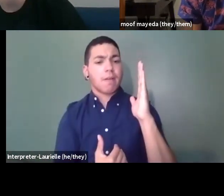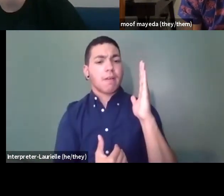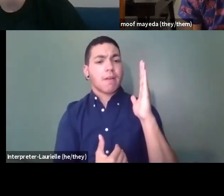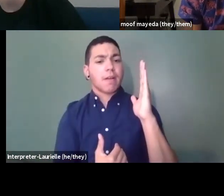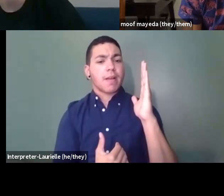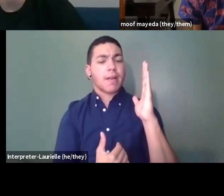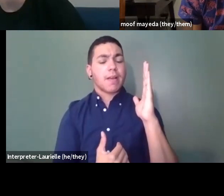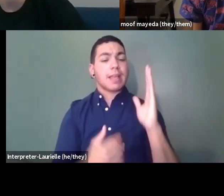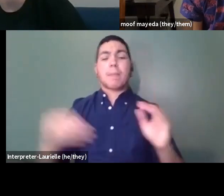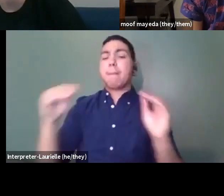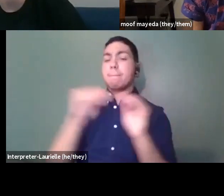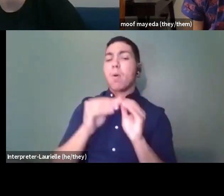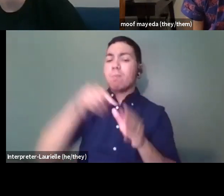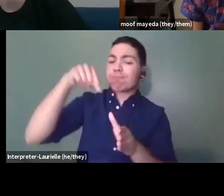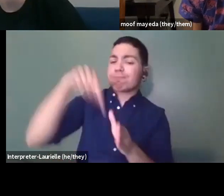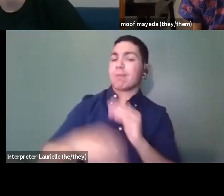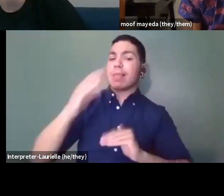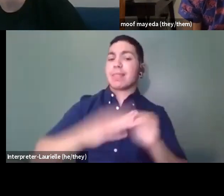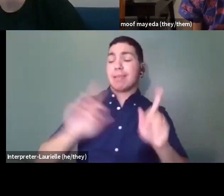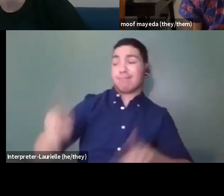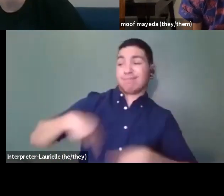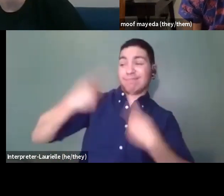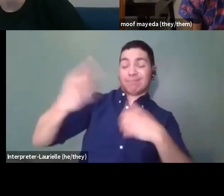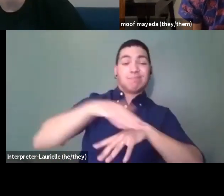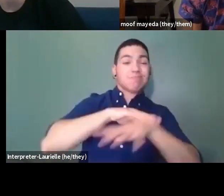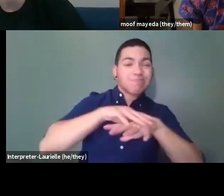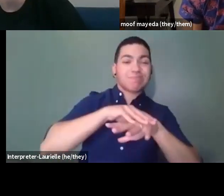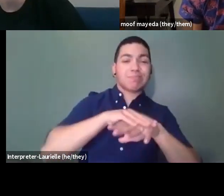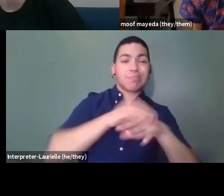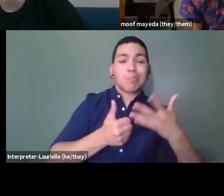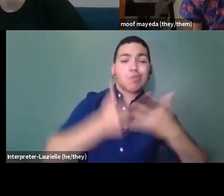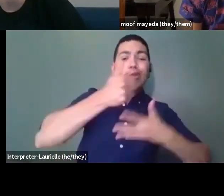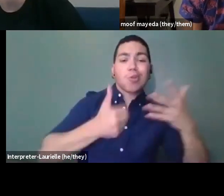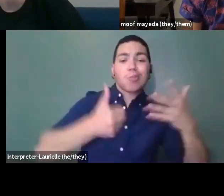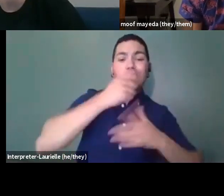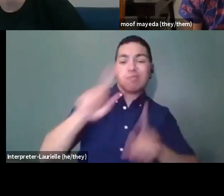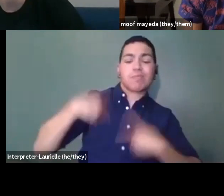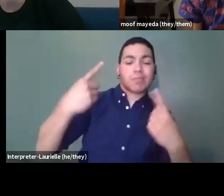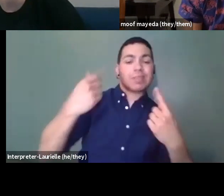Yeah, that's what I would add. Thanks, Moof.